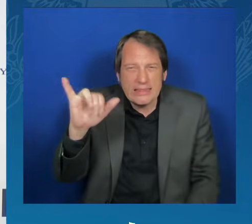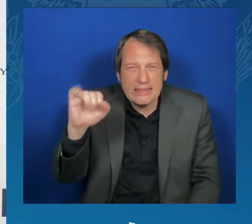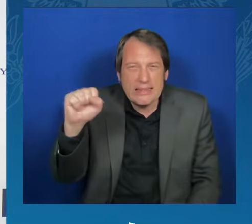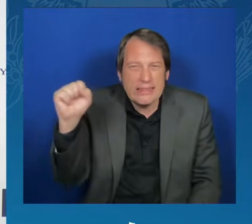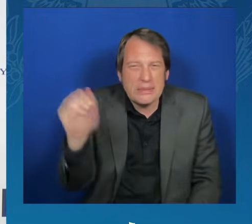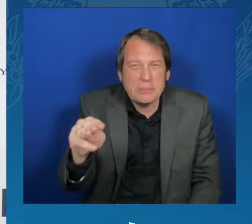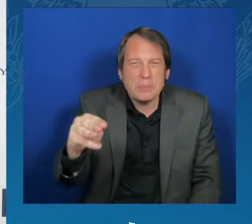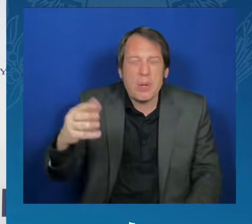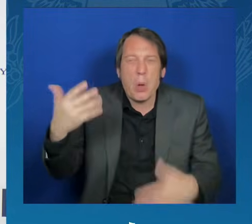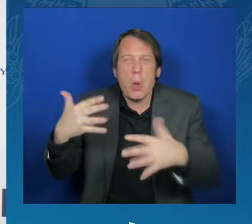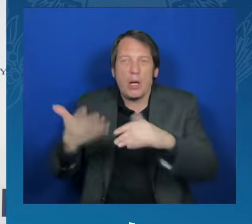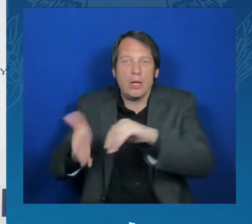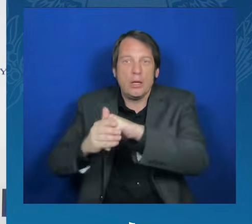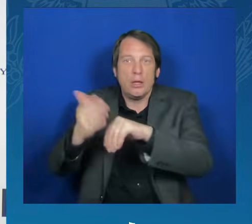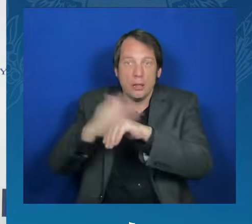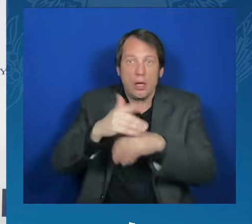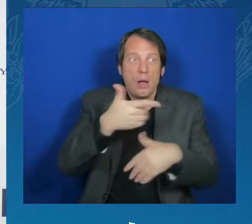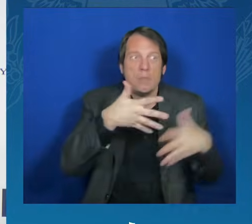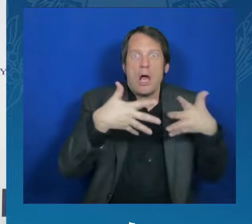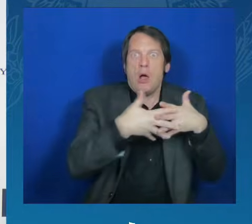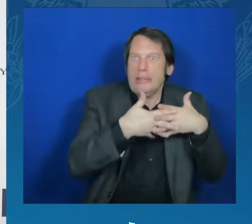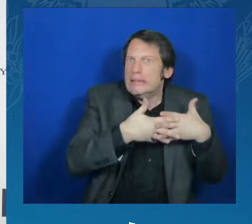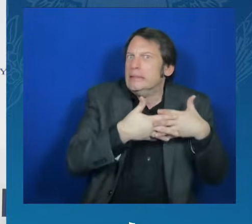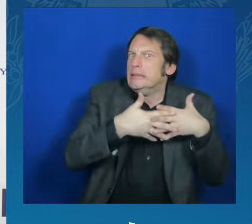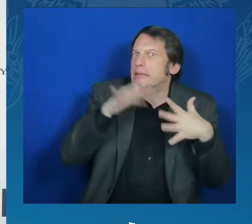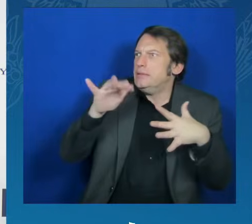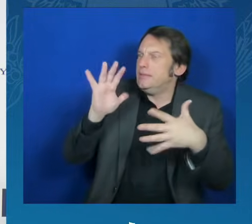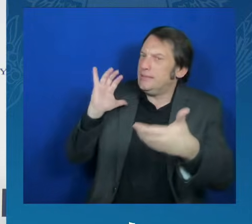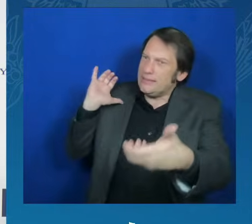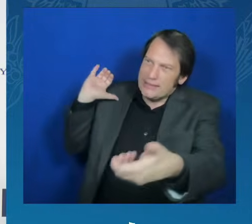and to safeguard our collective security.